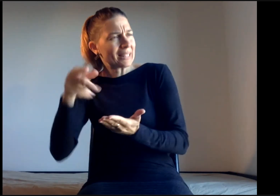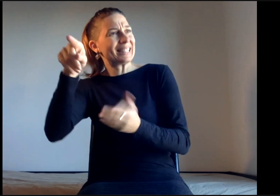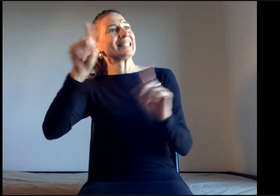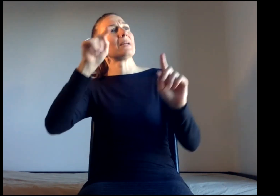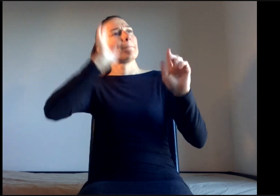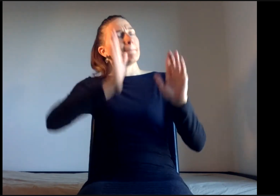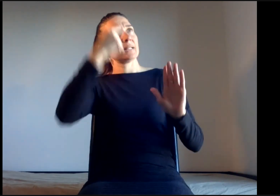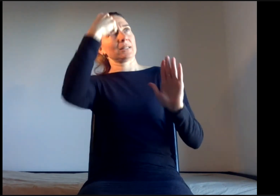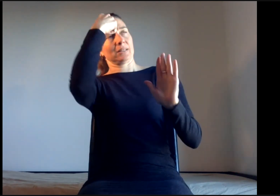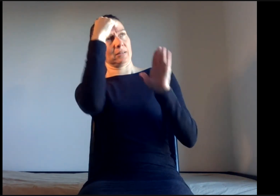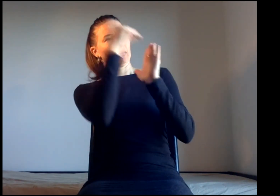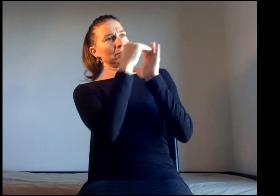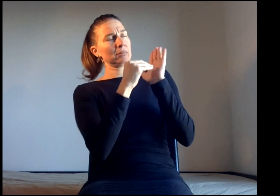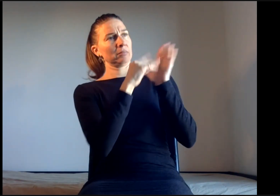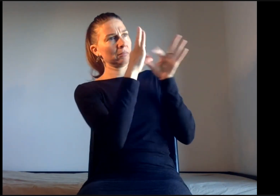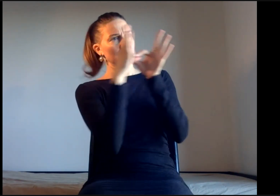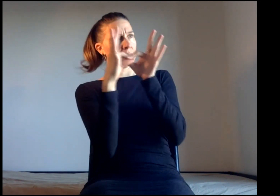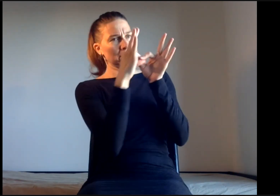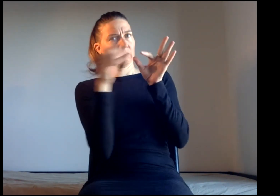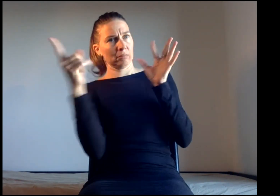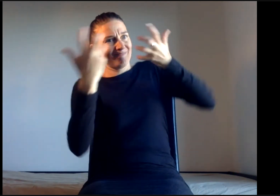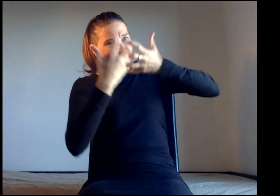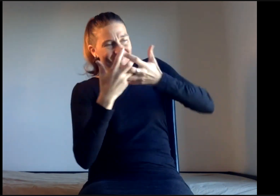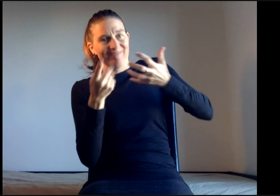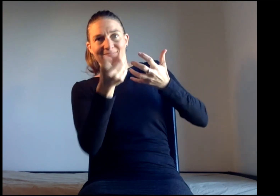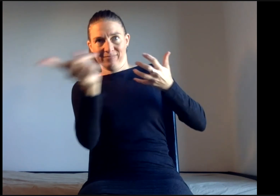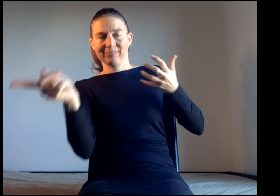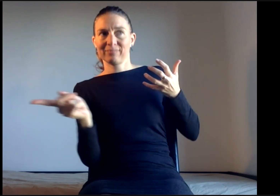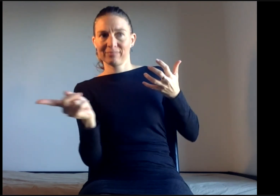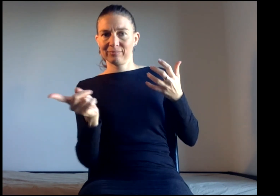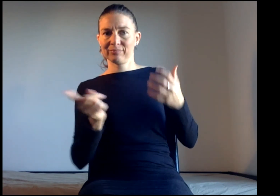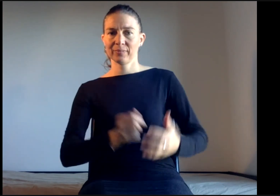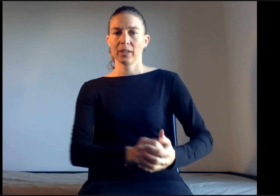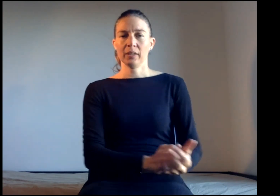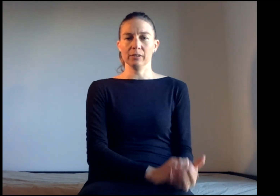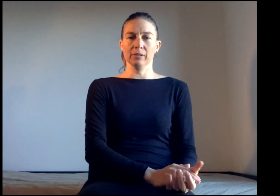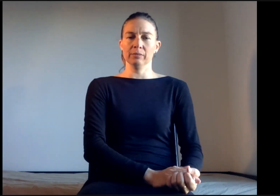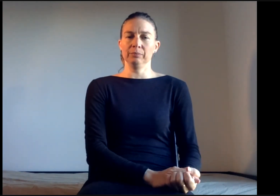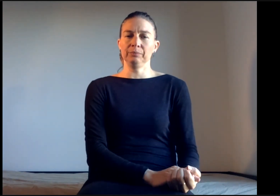To complement this information, we'll now speak about the issues...